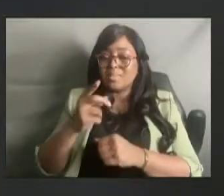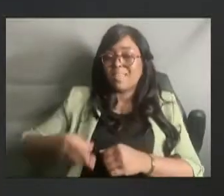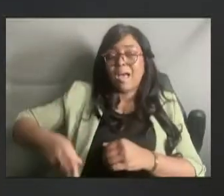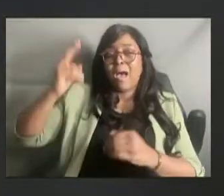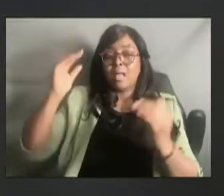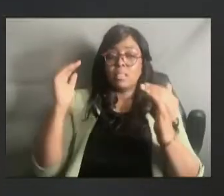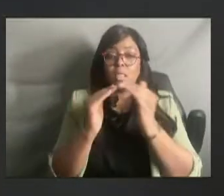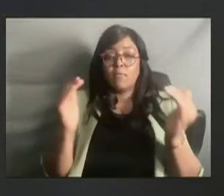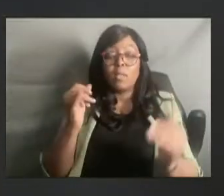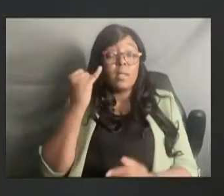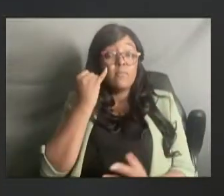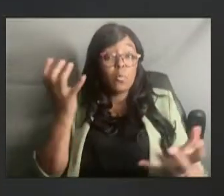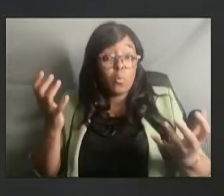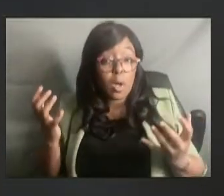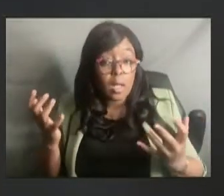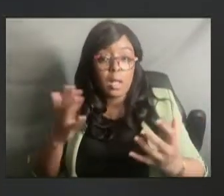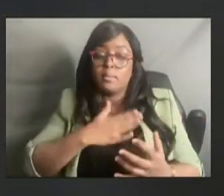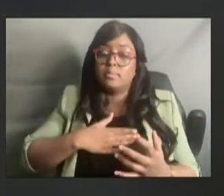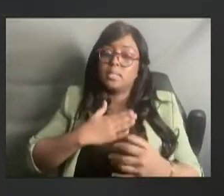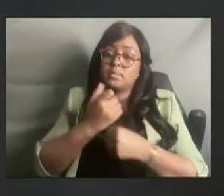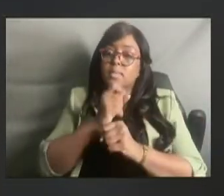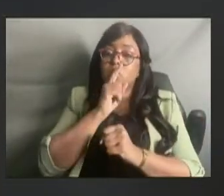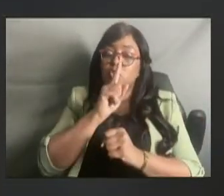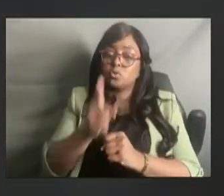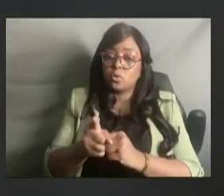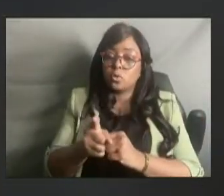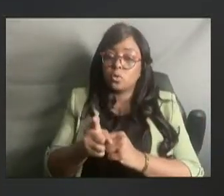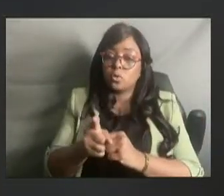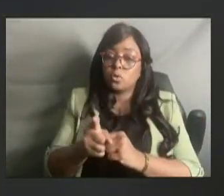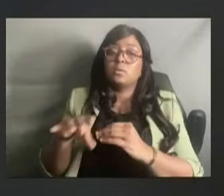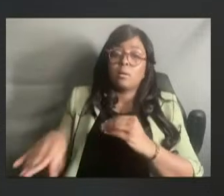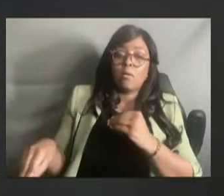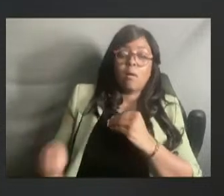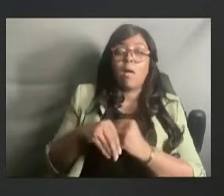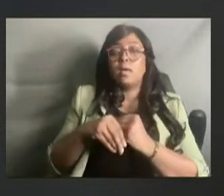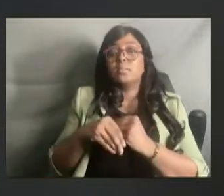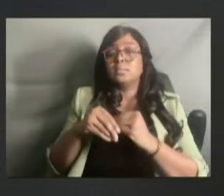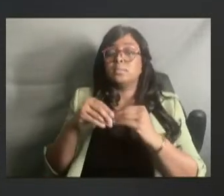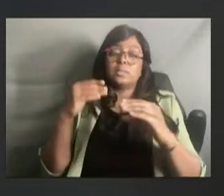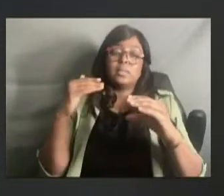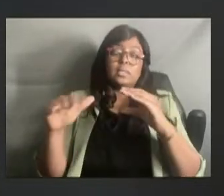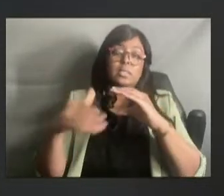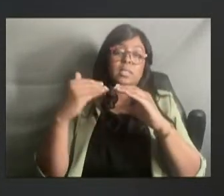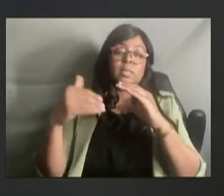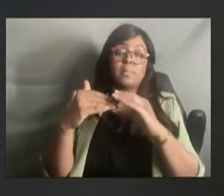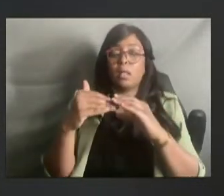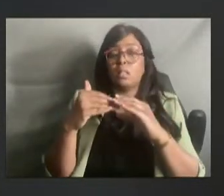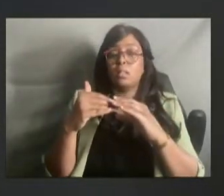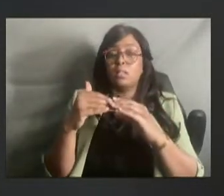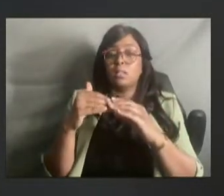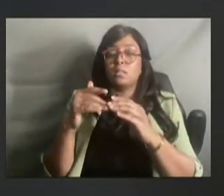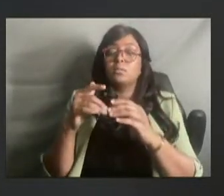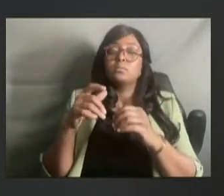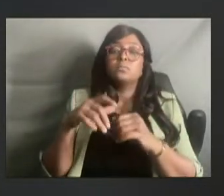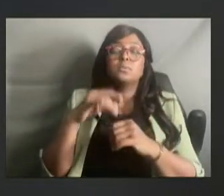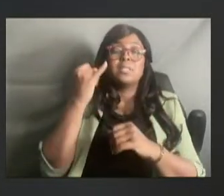specific personnel. Try to keep it high level if you'd like.